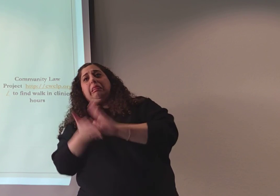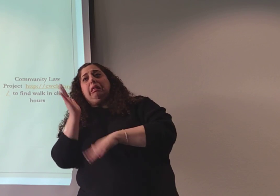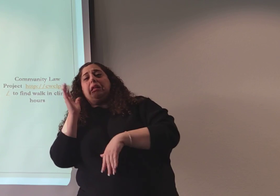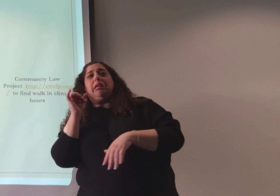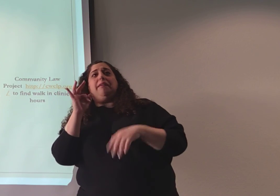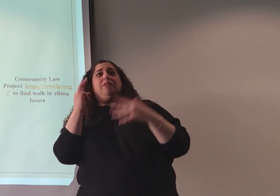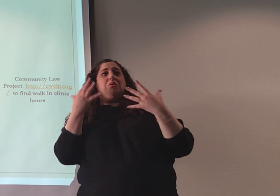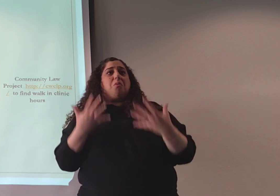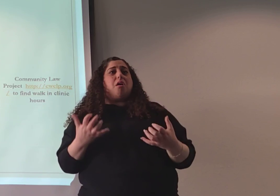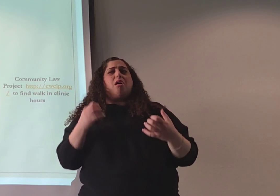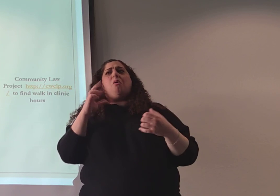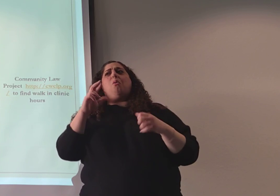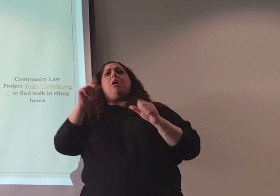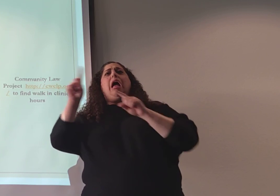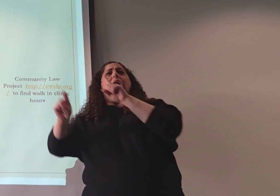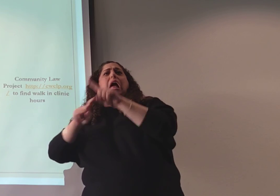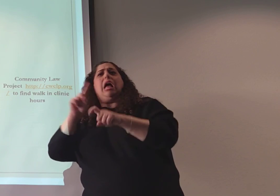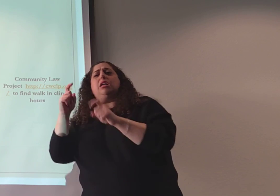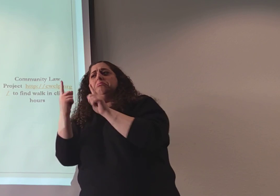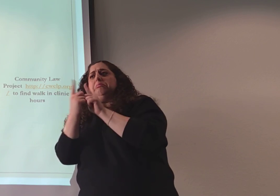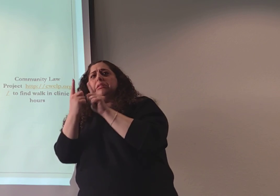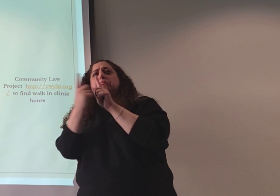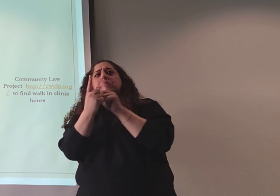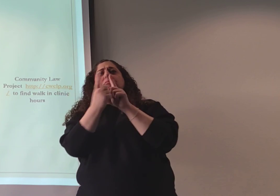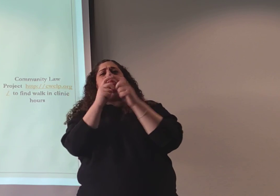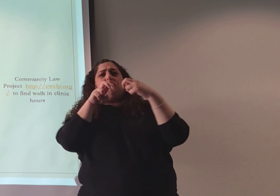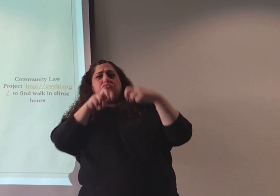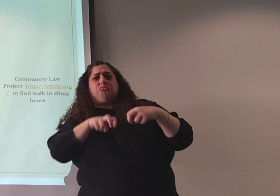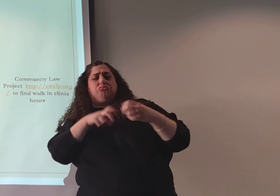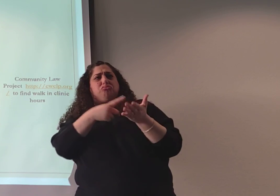and you can also stay longer to continue.